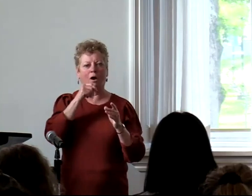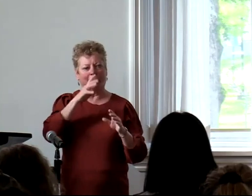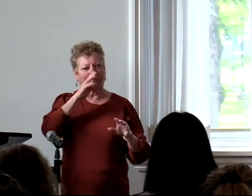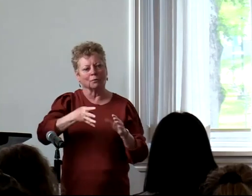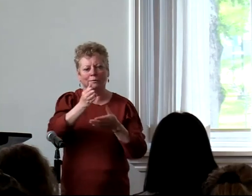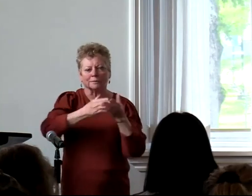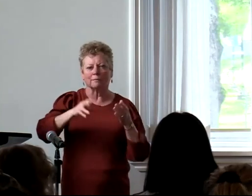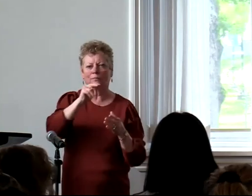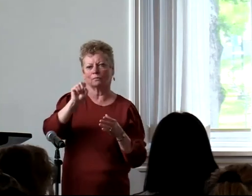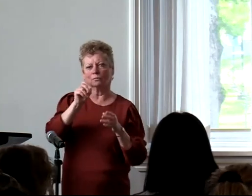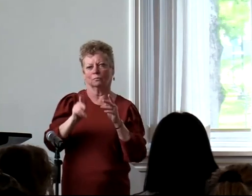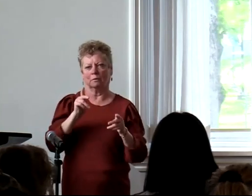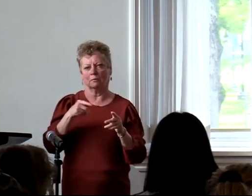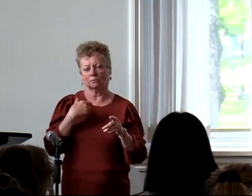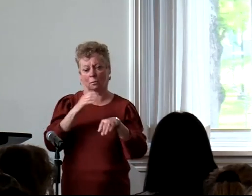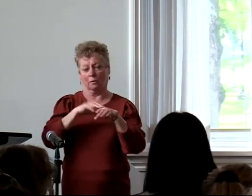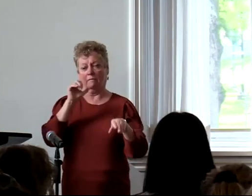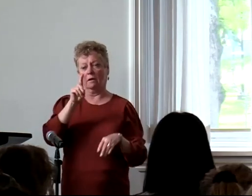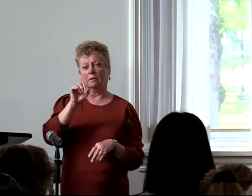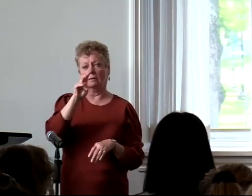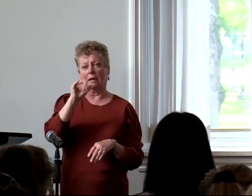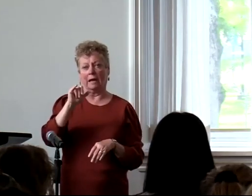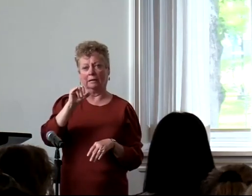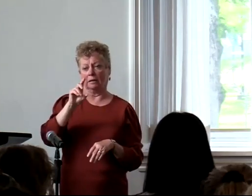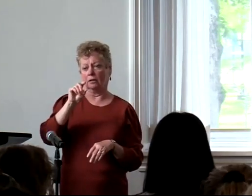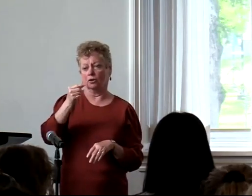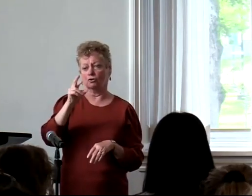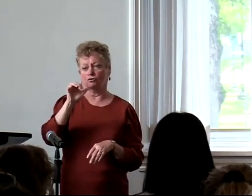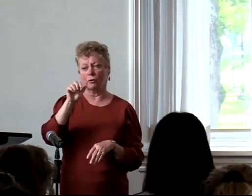I would like to invite Danny Graham from Engage Nova Scotia to share how